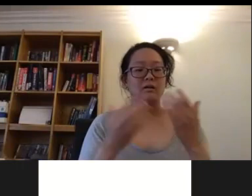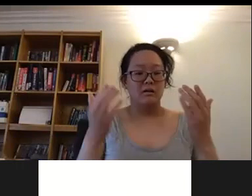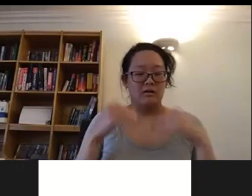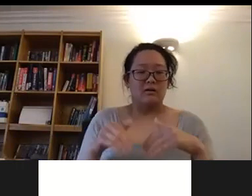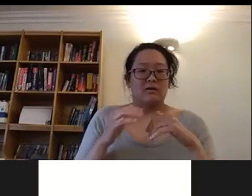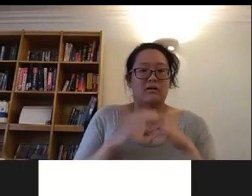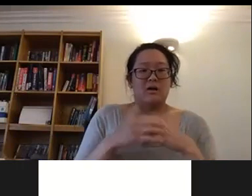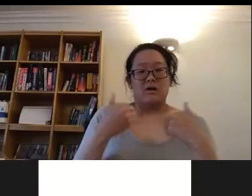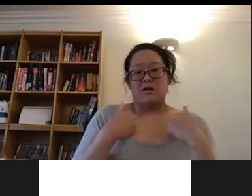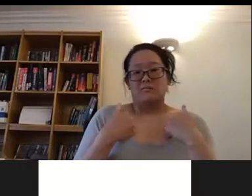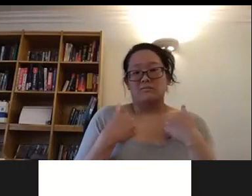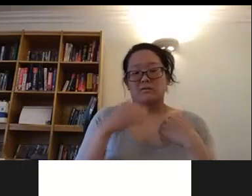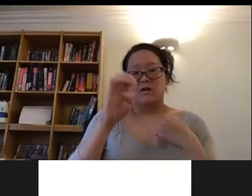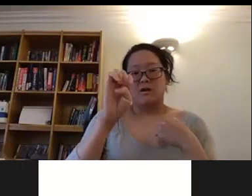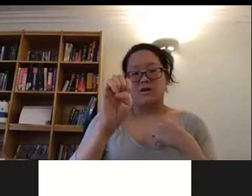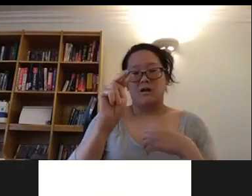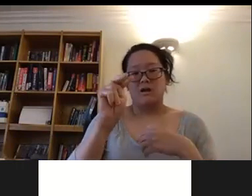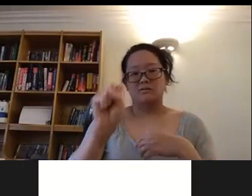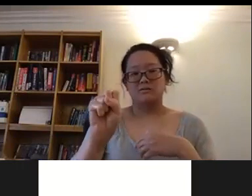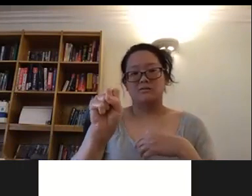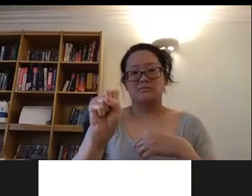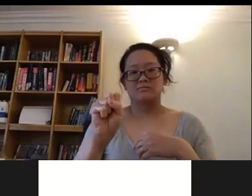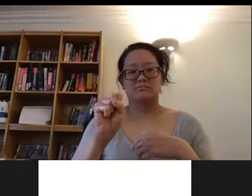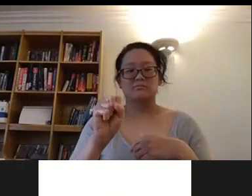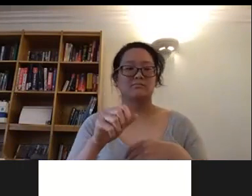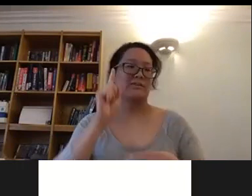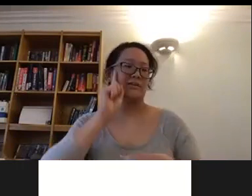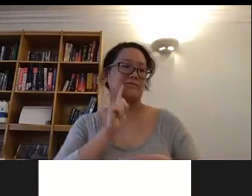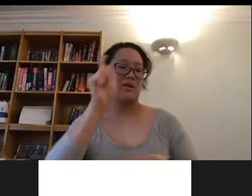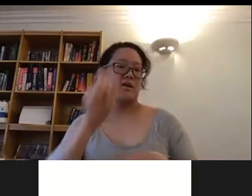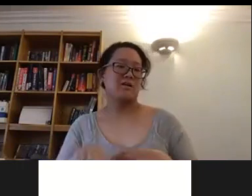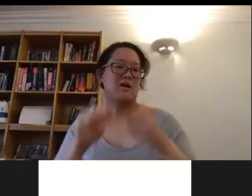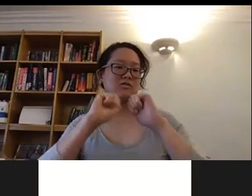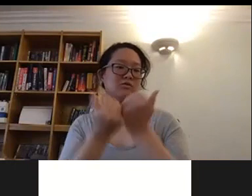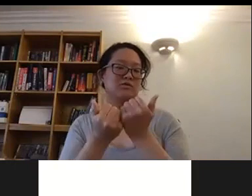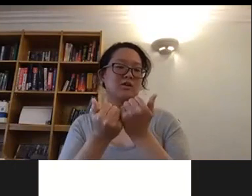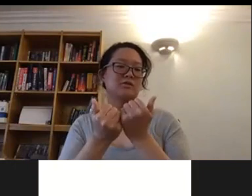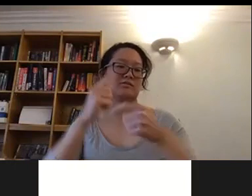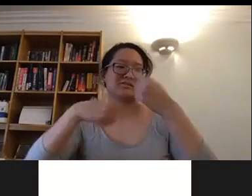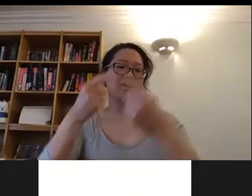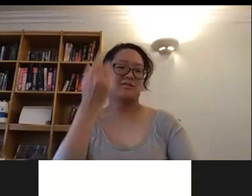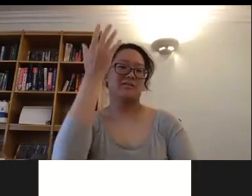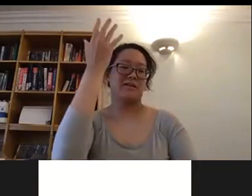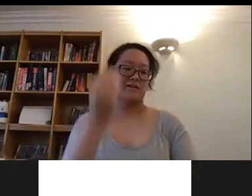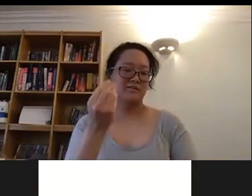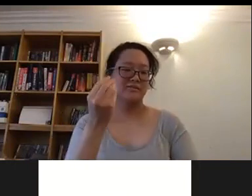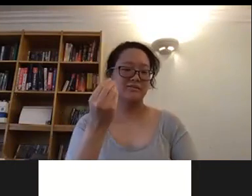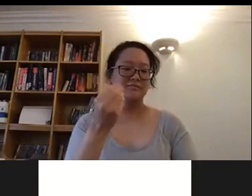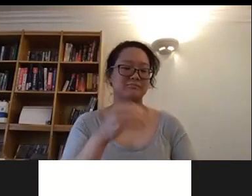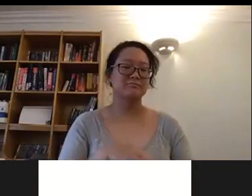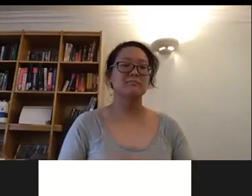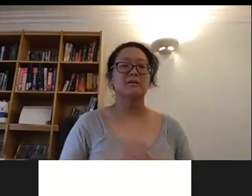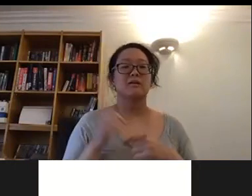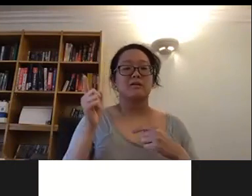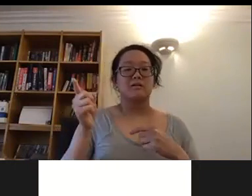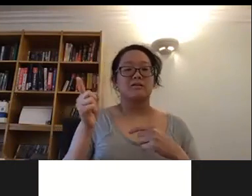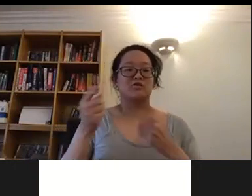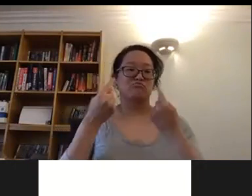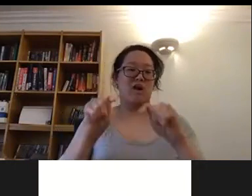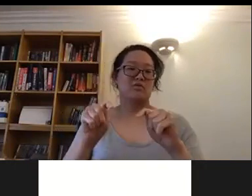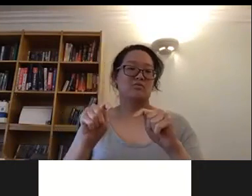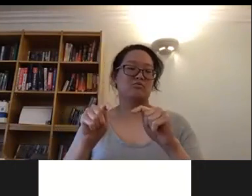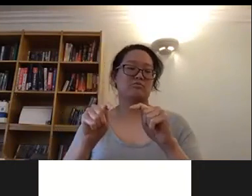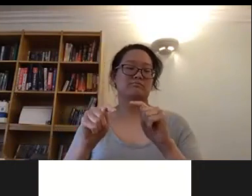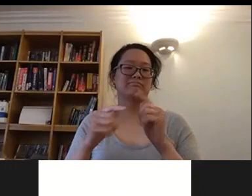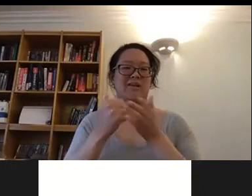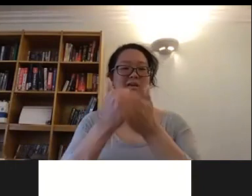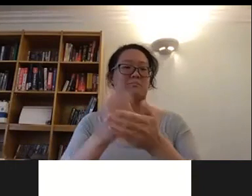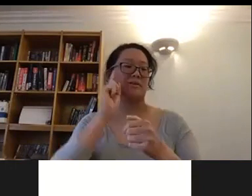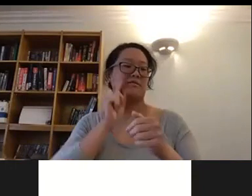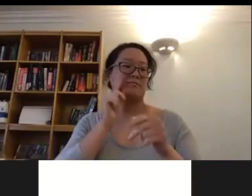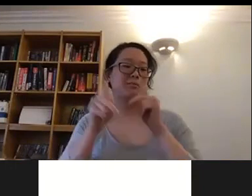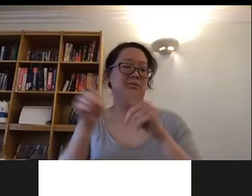And the EMS, the Deaf Italian agency, this is the sign for it, they're trying to